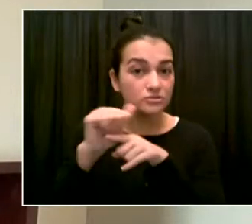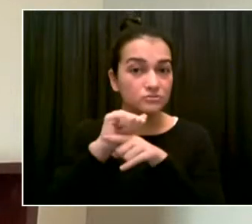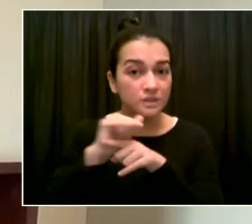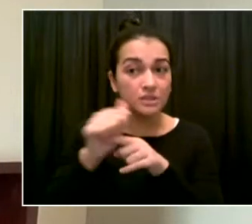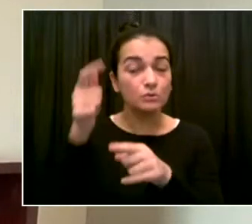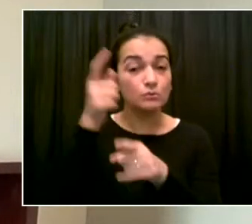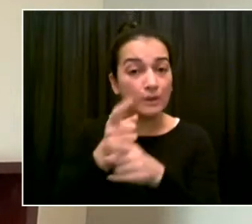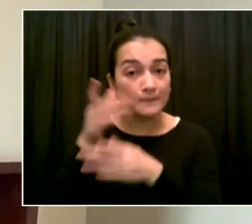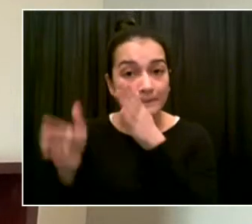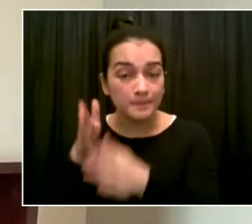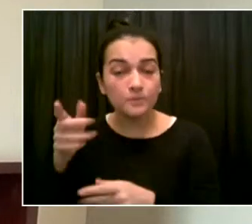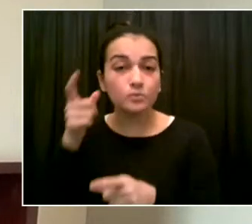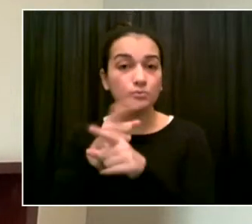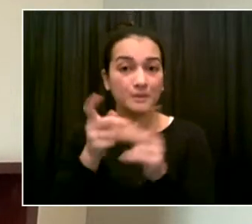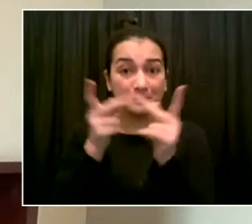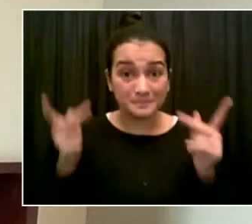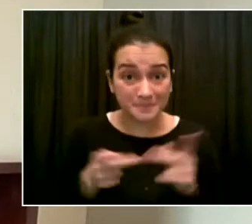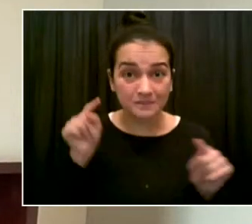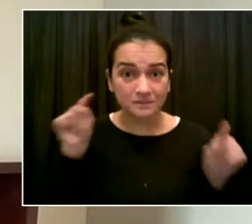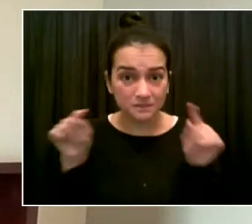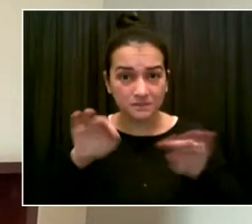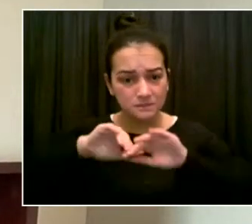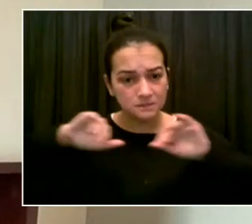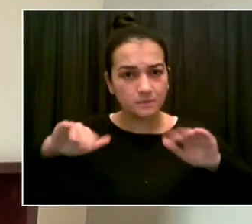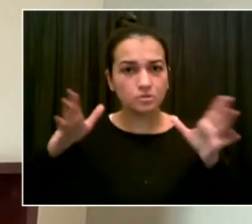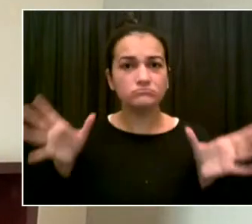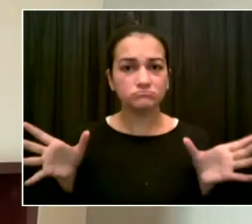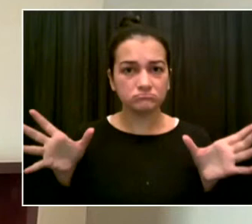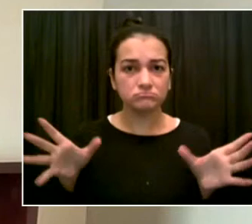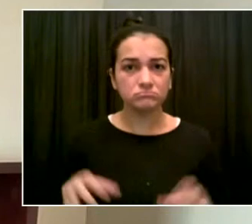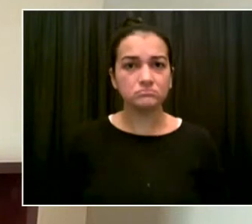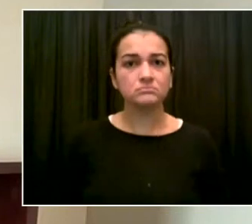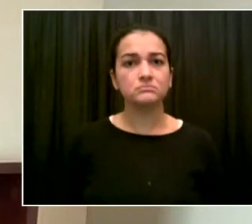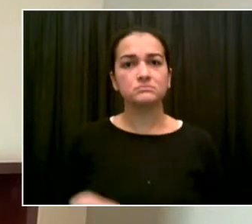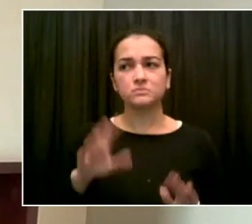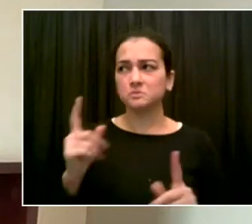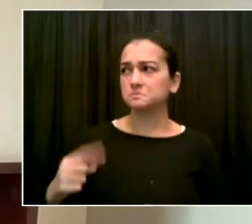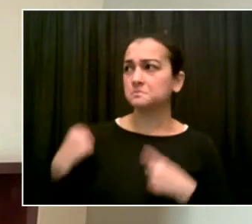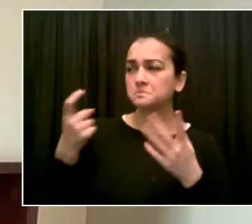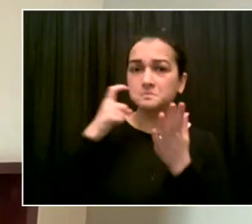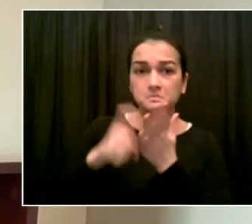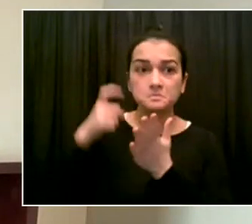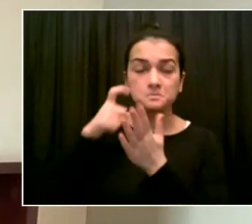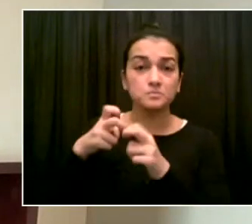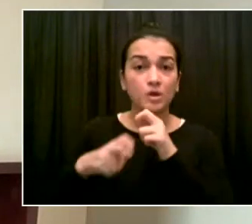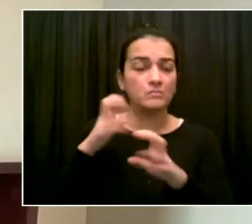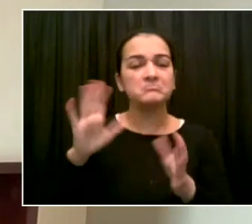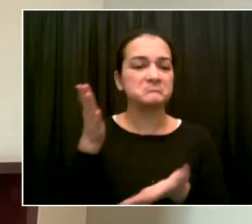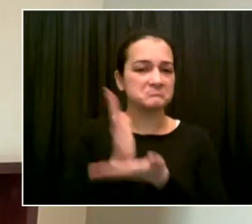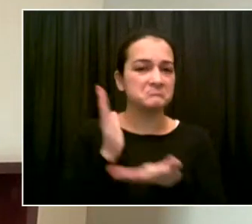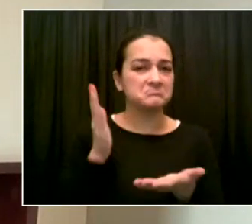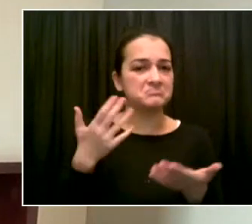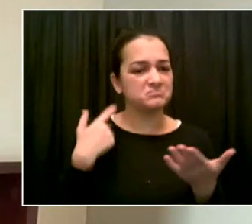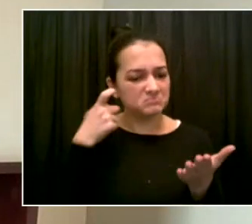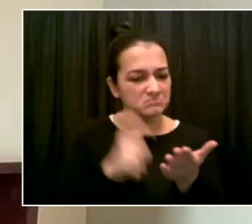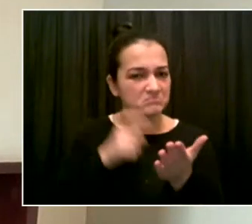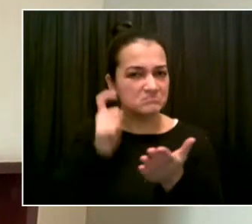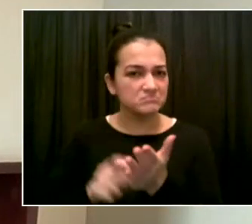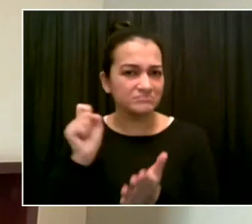CRISIS RESPONDERS TO BE ABLE TO DO THE GHRIT JOB, AT E THRIGHT TIME. WE HAVE A MAJOR OPPORTUNITY AND A MANDATE TO